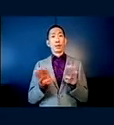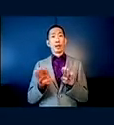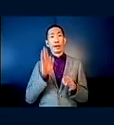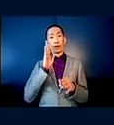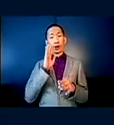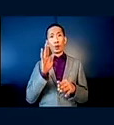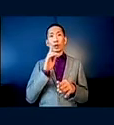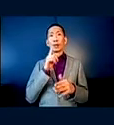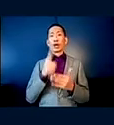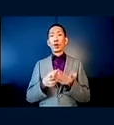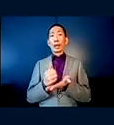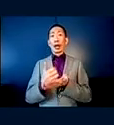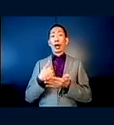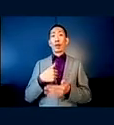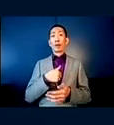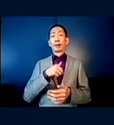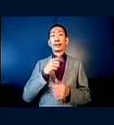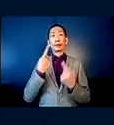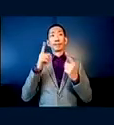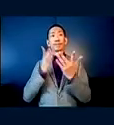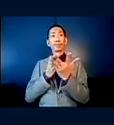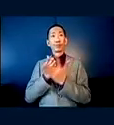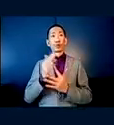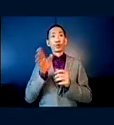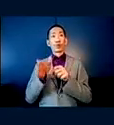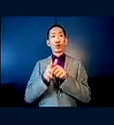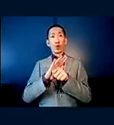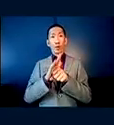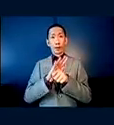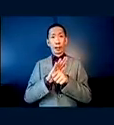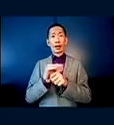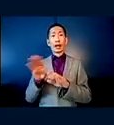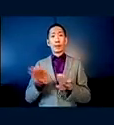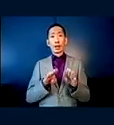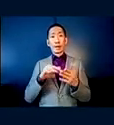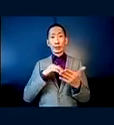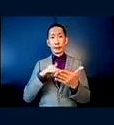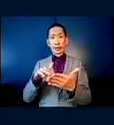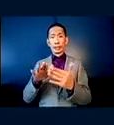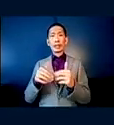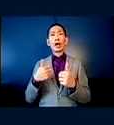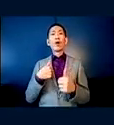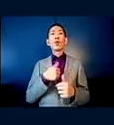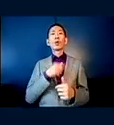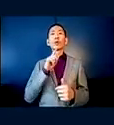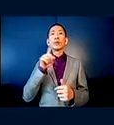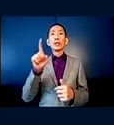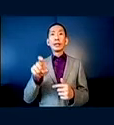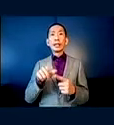HOW BEHAVIOR IS GOING TO BE WHAT GETS US THROUGH COVID, AND BEHAVIORAL STUDIES, AND HOW WE